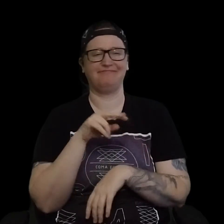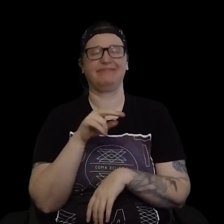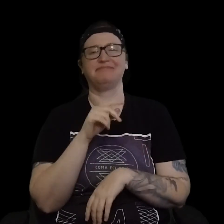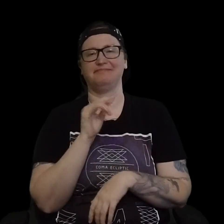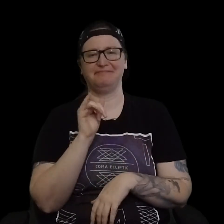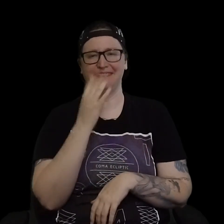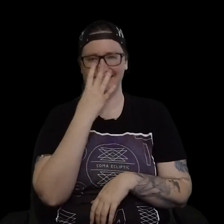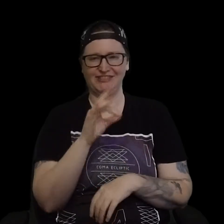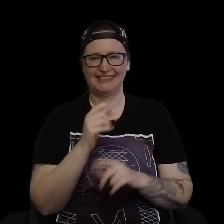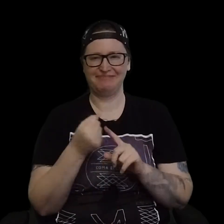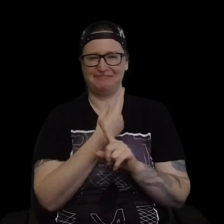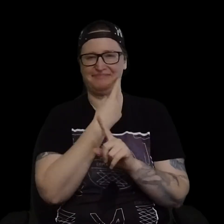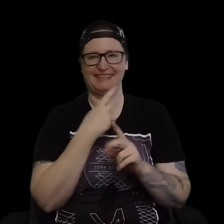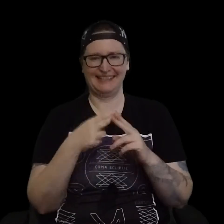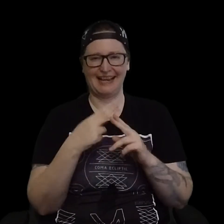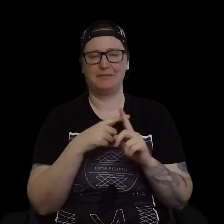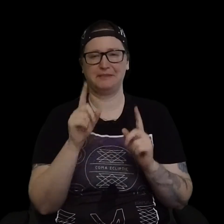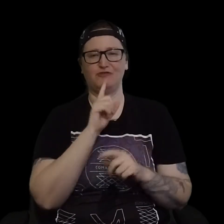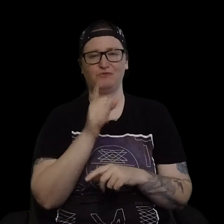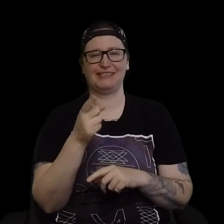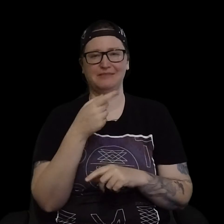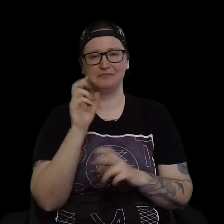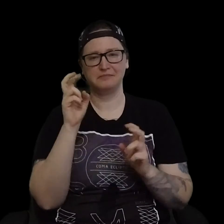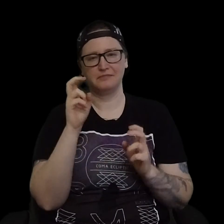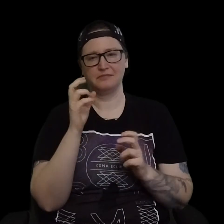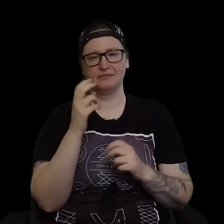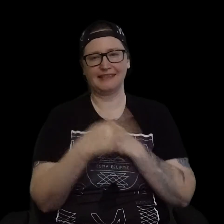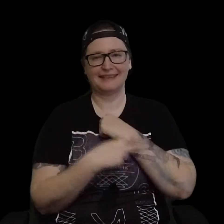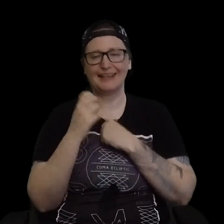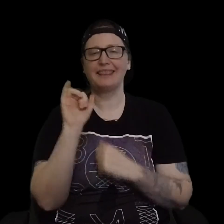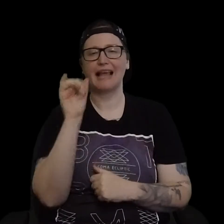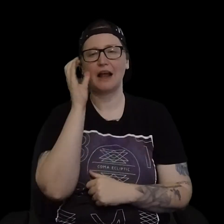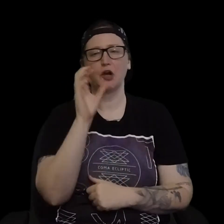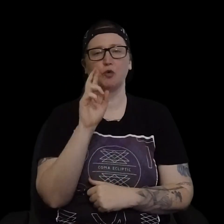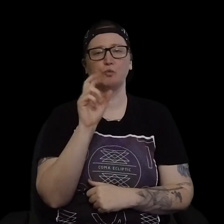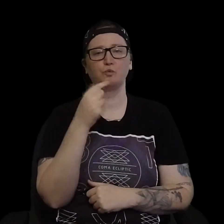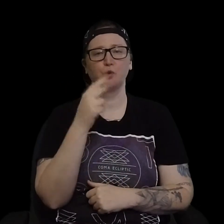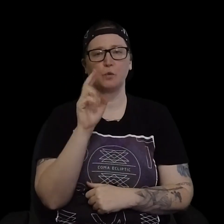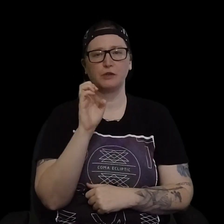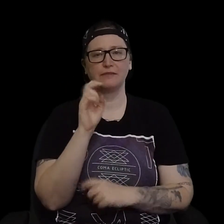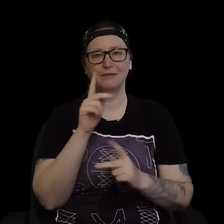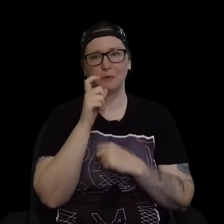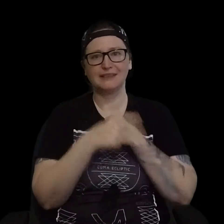spiders so it's like interesting very different name but it's more like a thief so it's more like